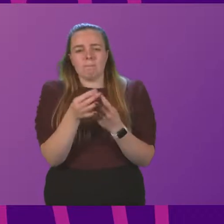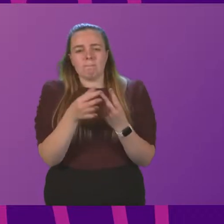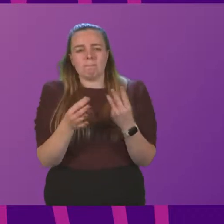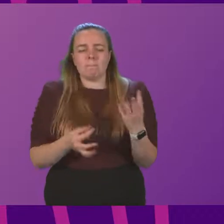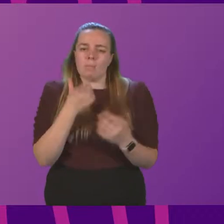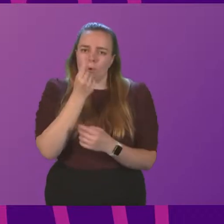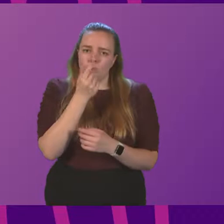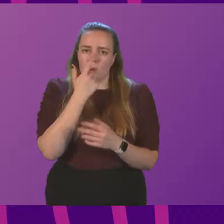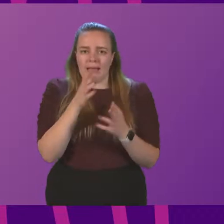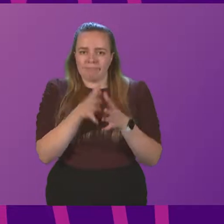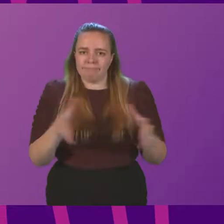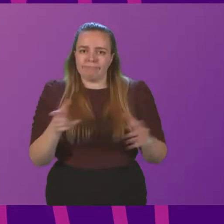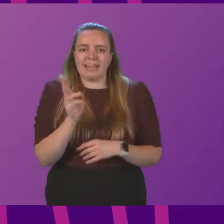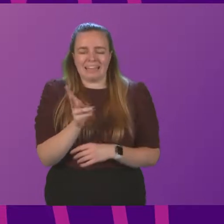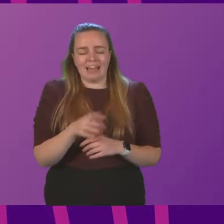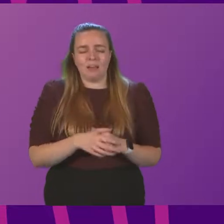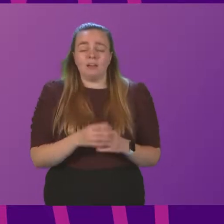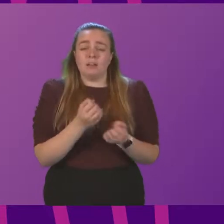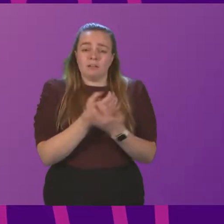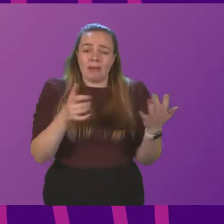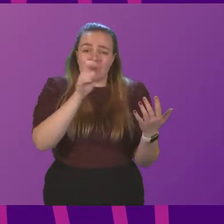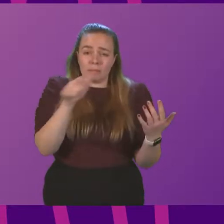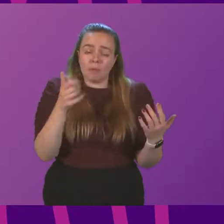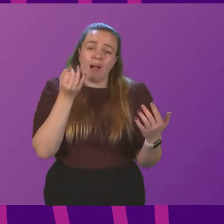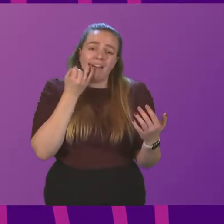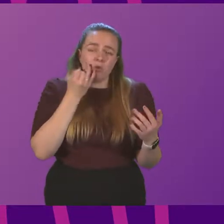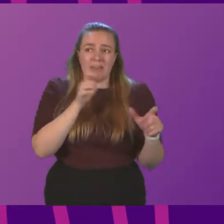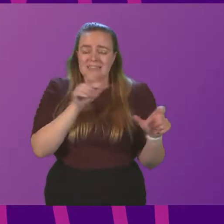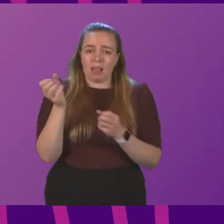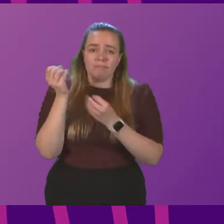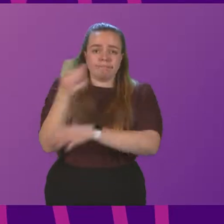further. Hundreds of people each week are still being admitted to hospital with Covid and,